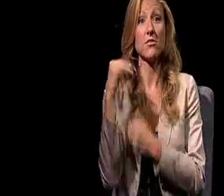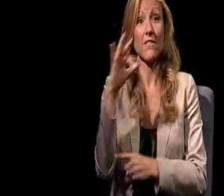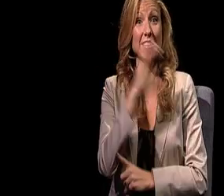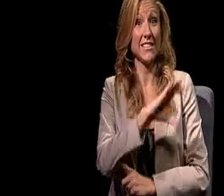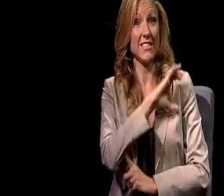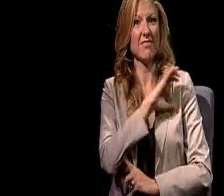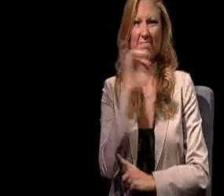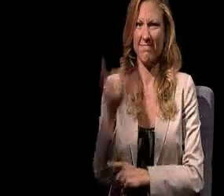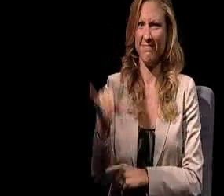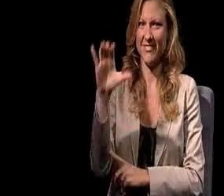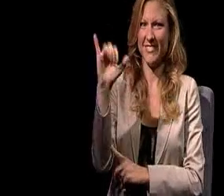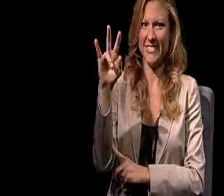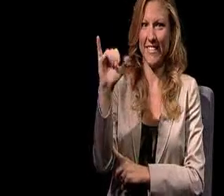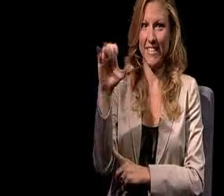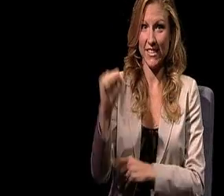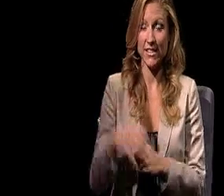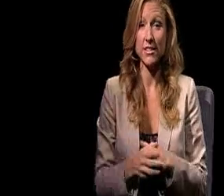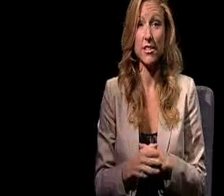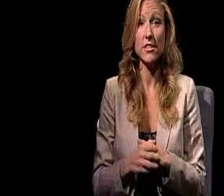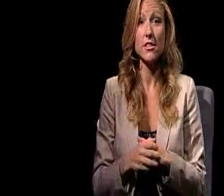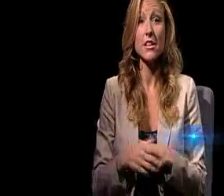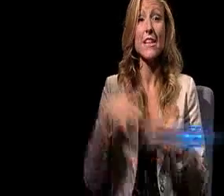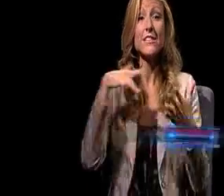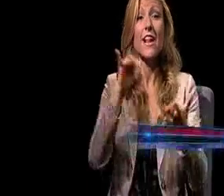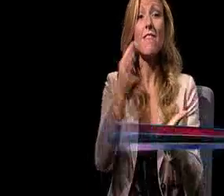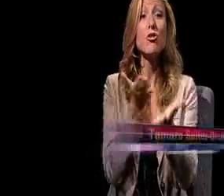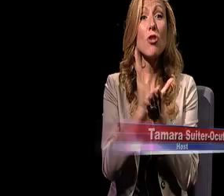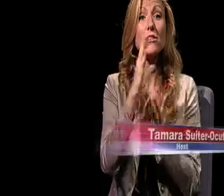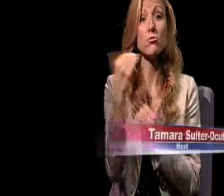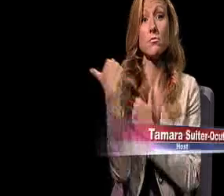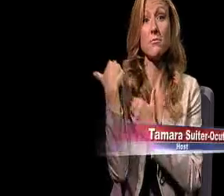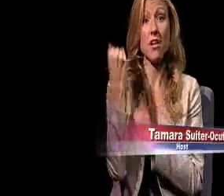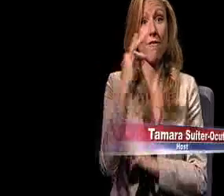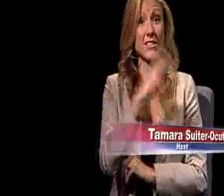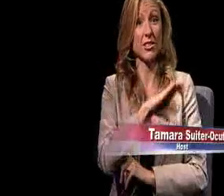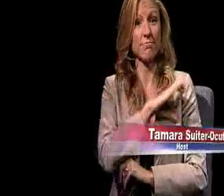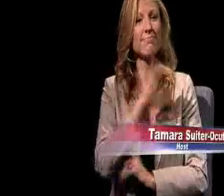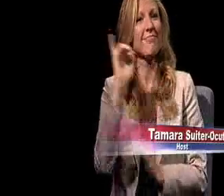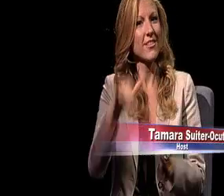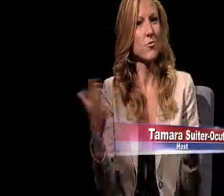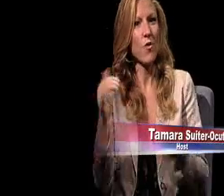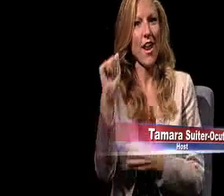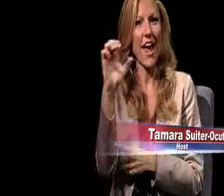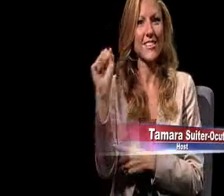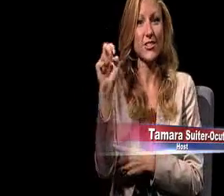Privileges and obligations of citizens is civics. That's the definition.